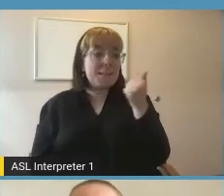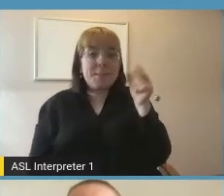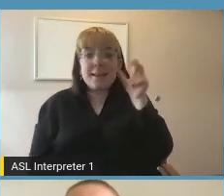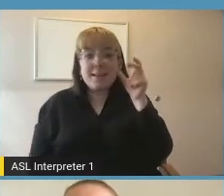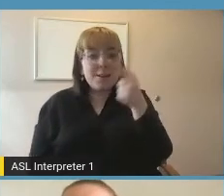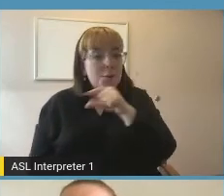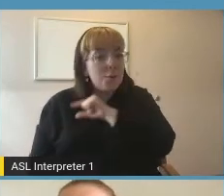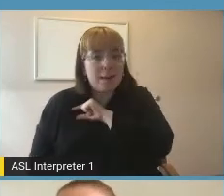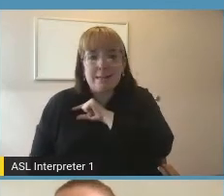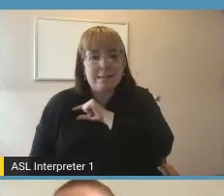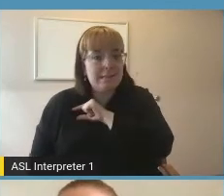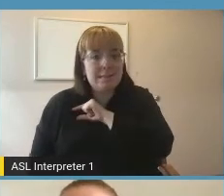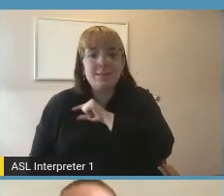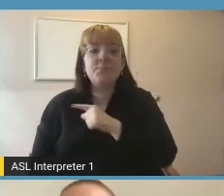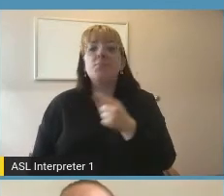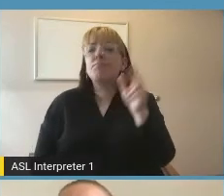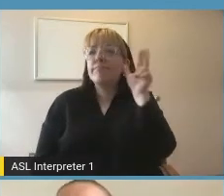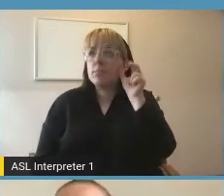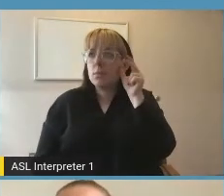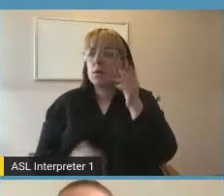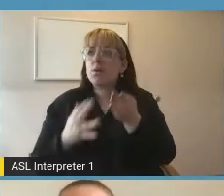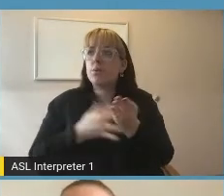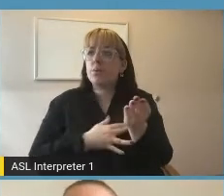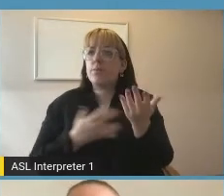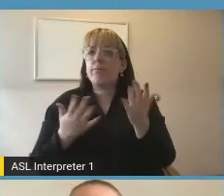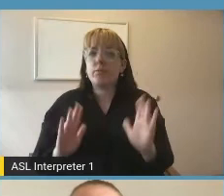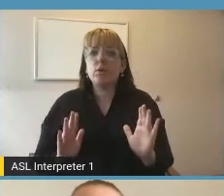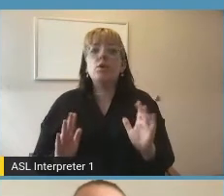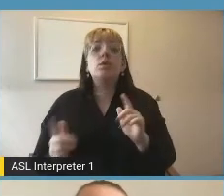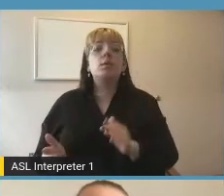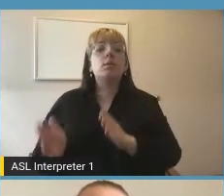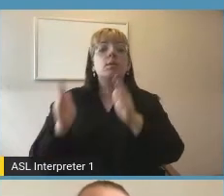and we will just listen through and I will go and play you a quick edit so you can hear